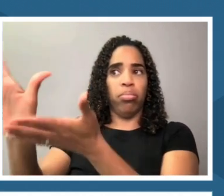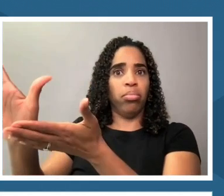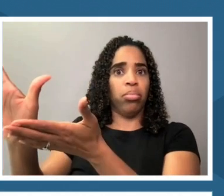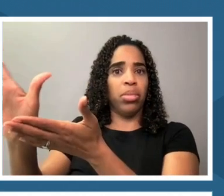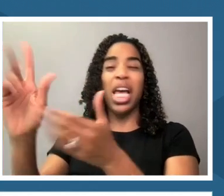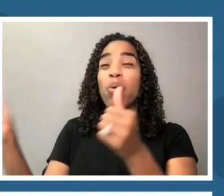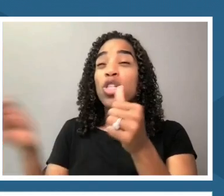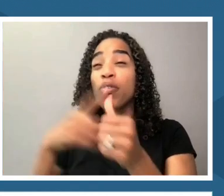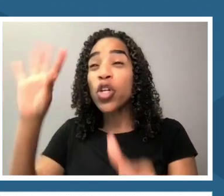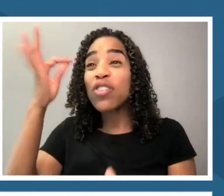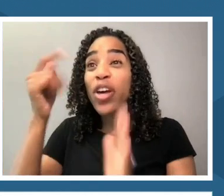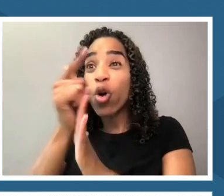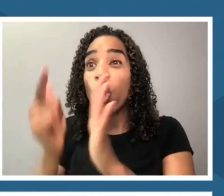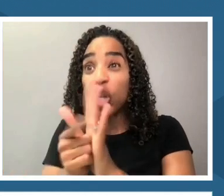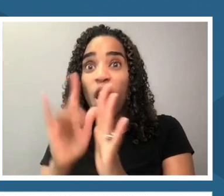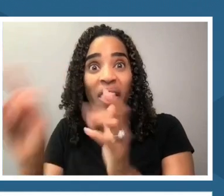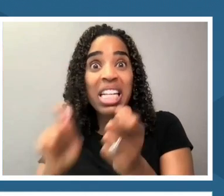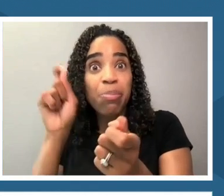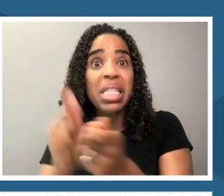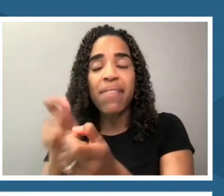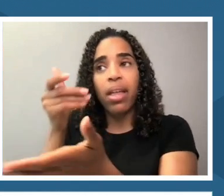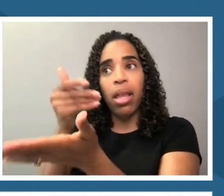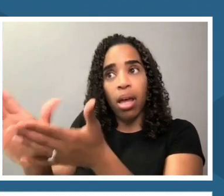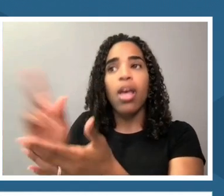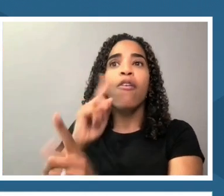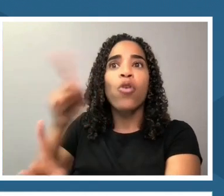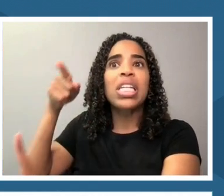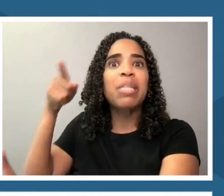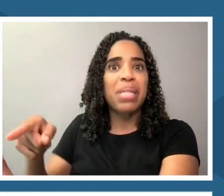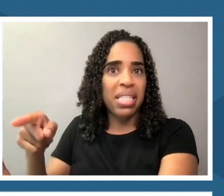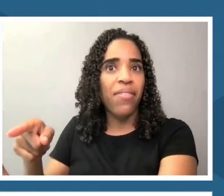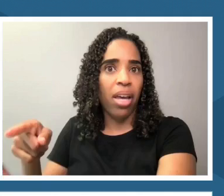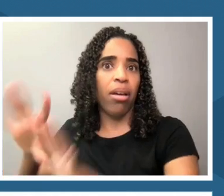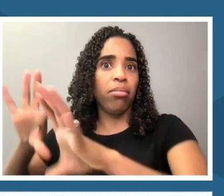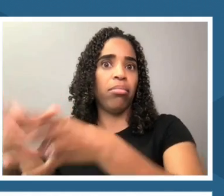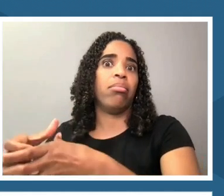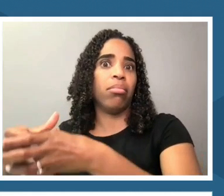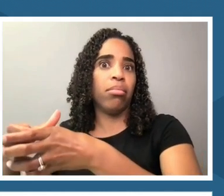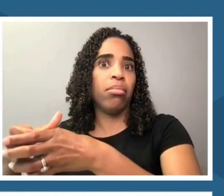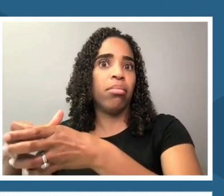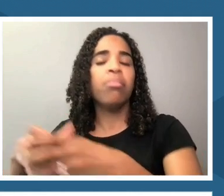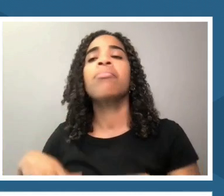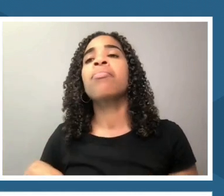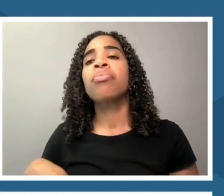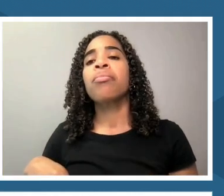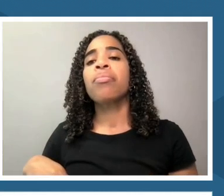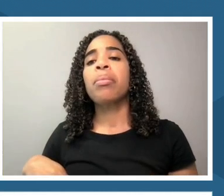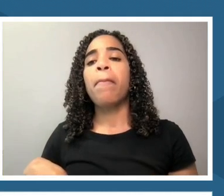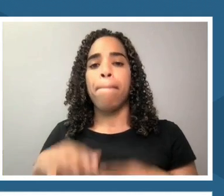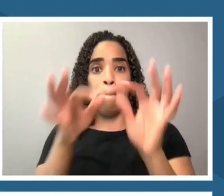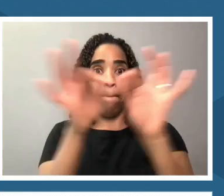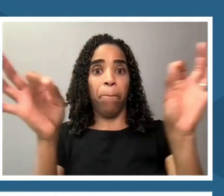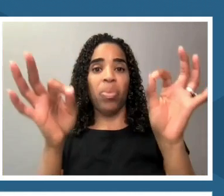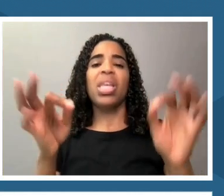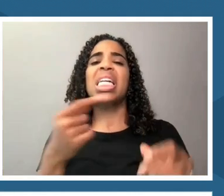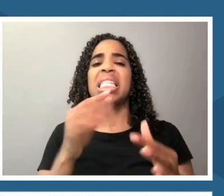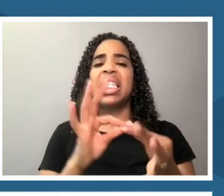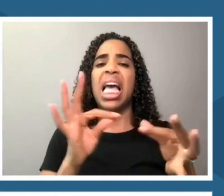exclude immigration for specific nationality the text on the image says and he went